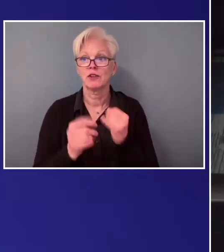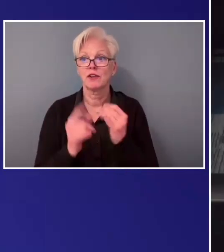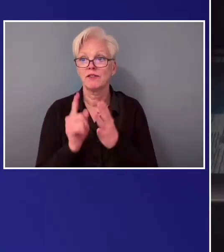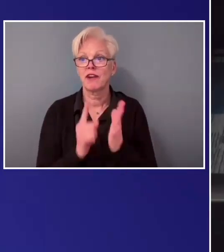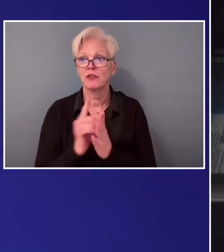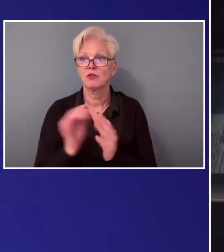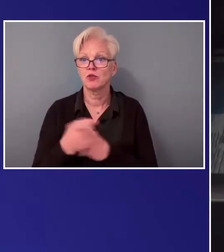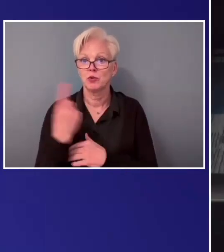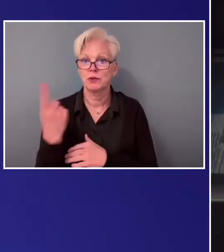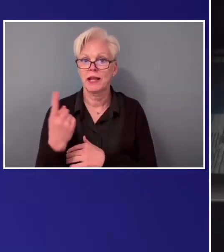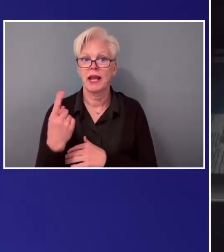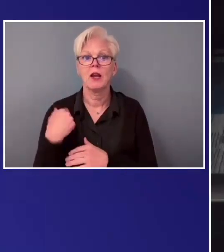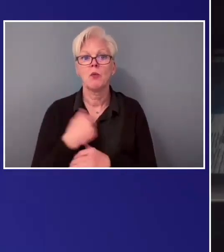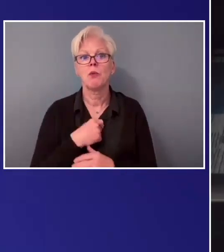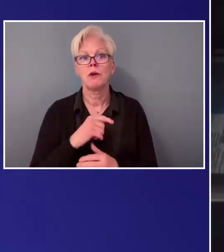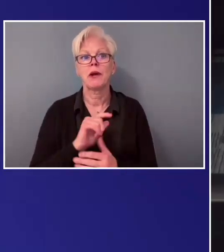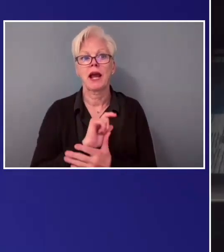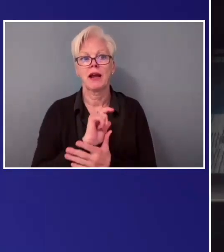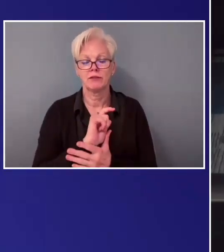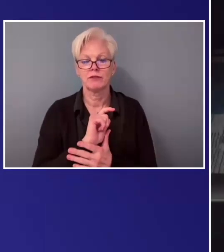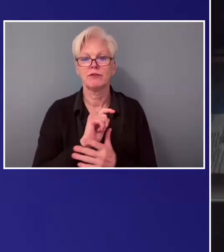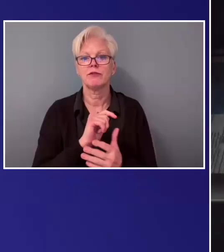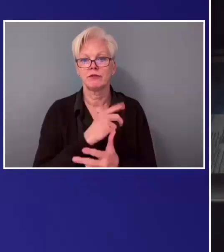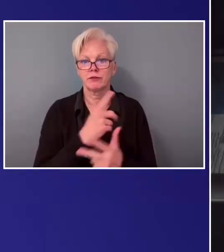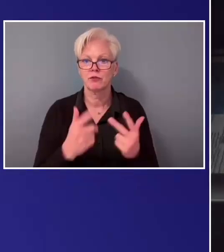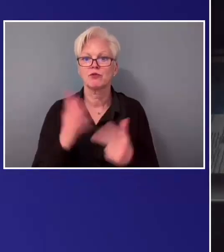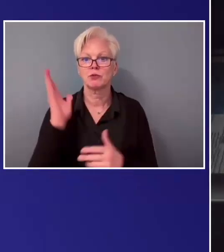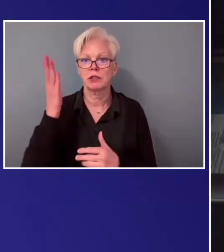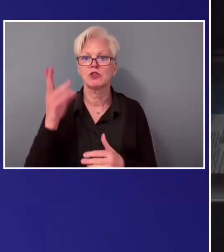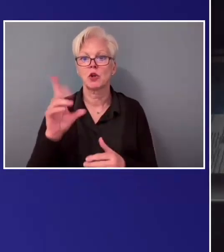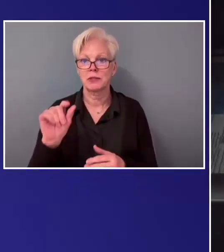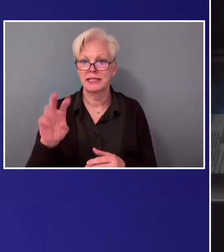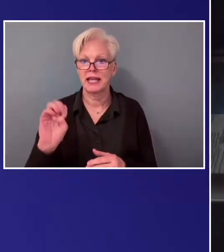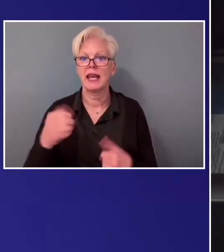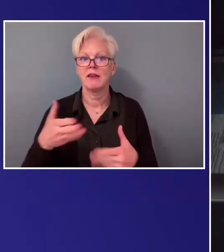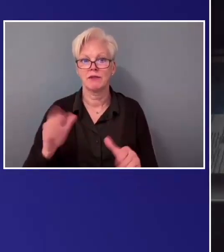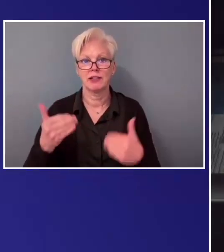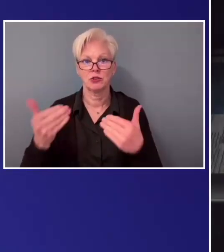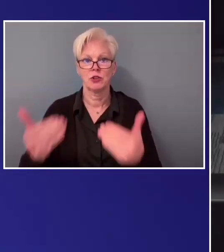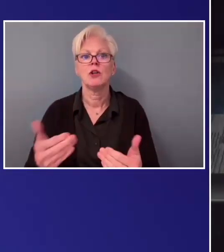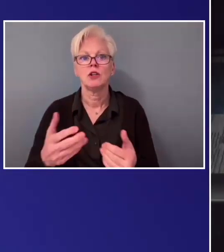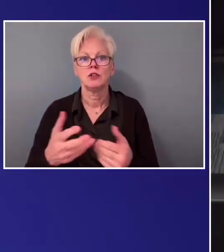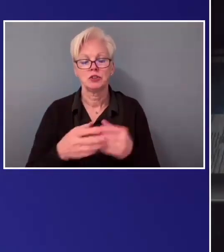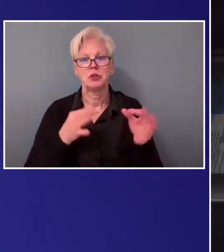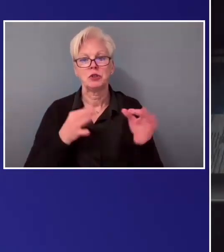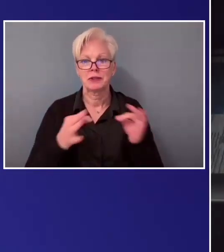engage in a series of presentations. So Dave, I'd love to turn it over to you to sort of tee up where we're going to begin.